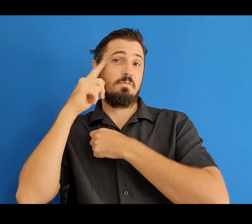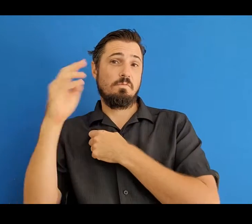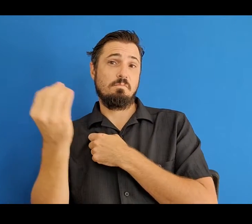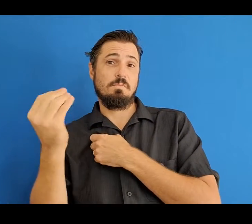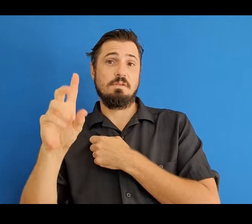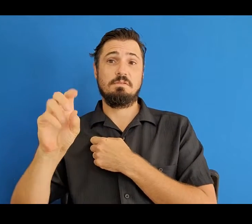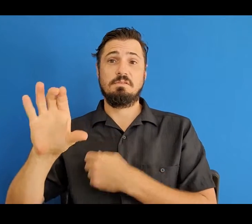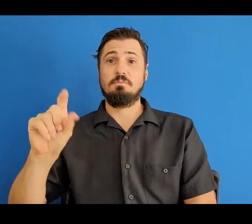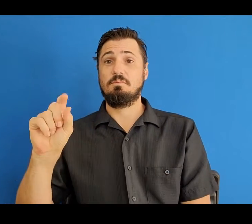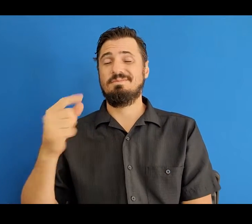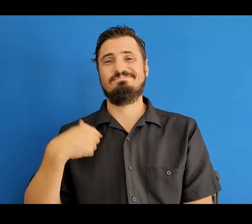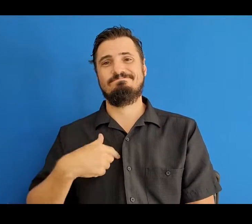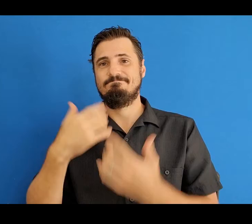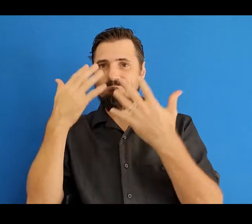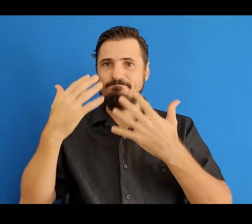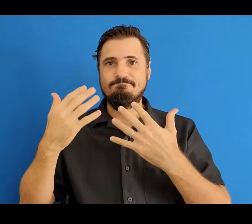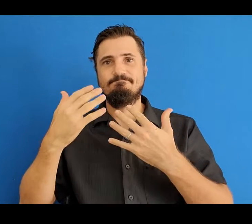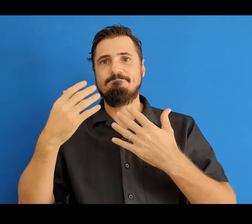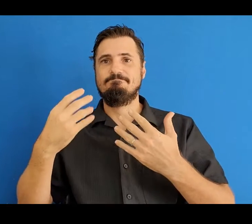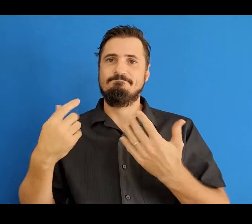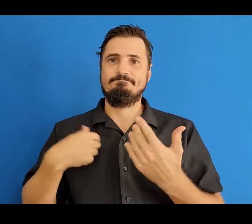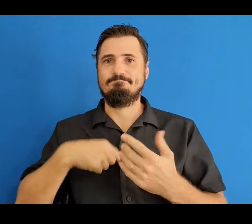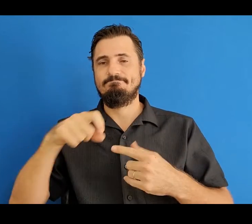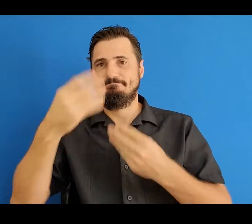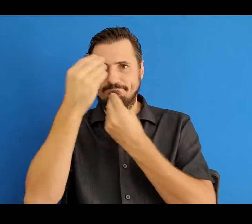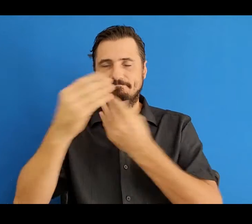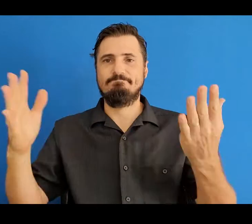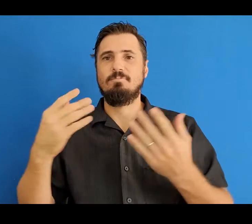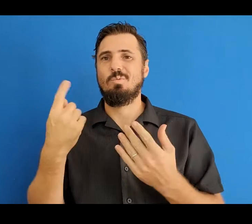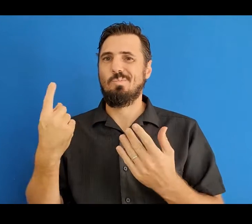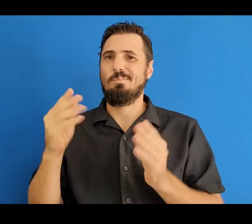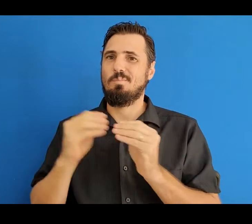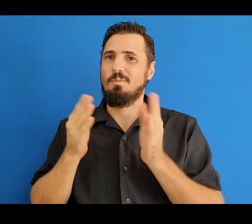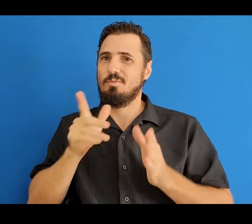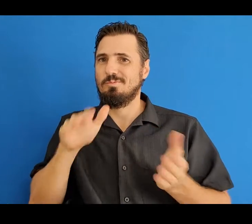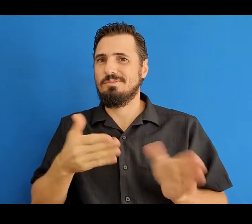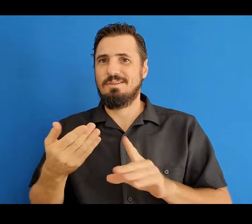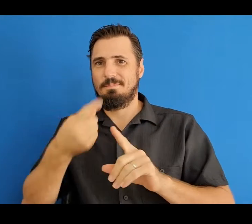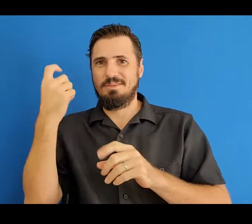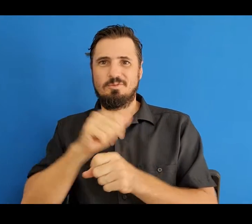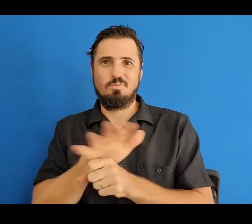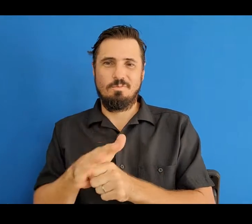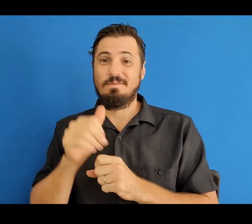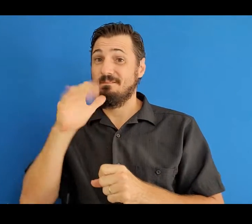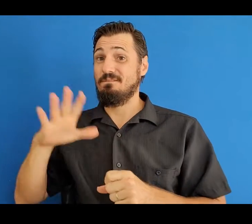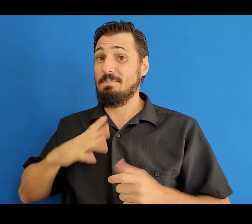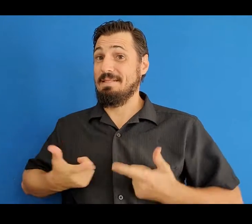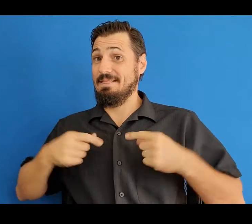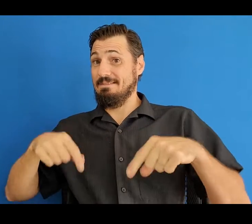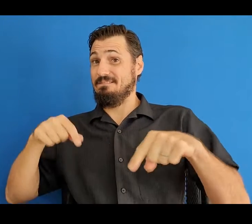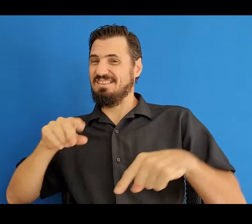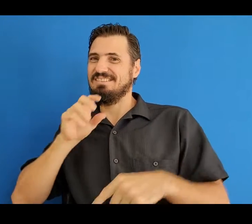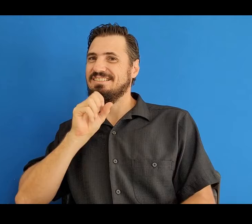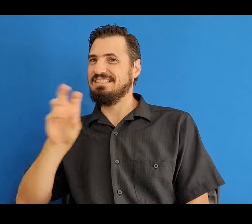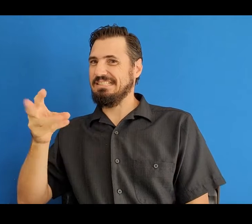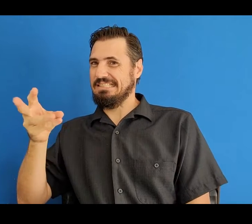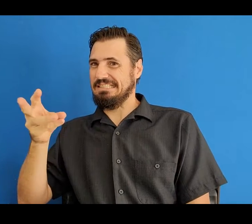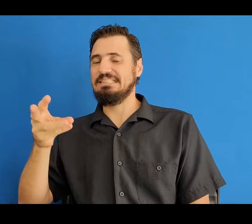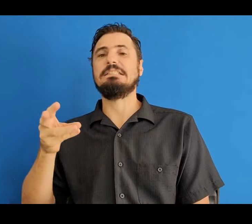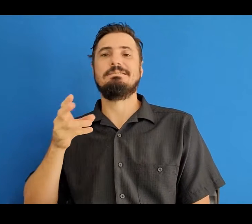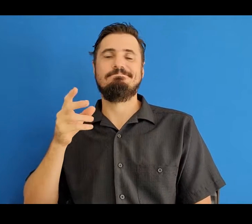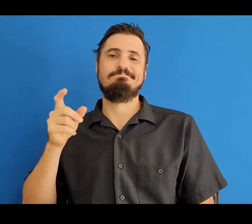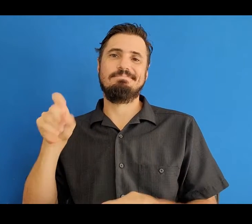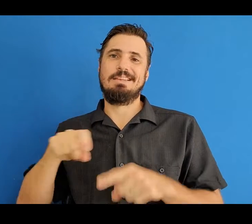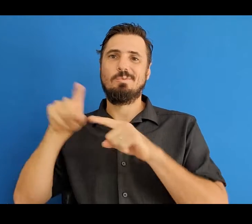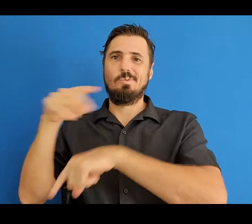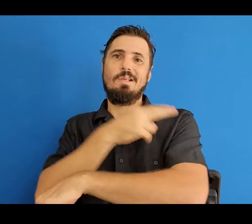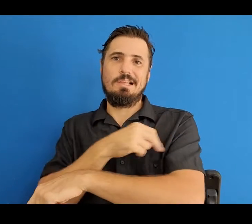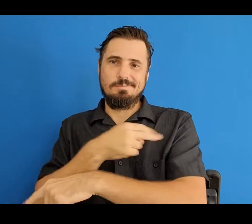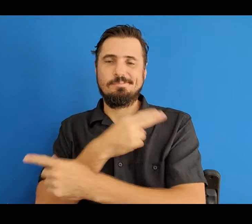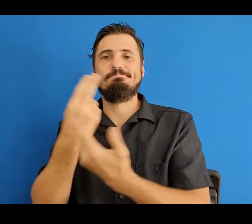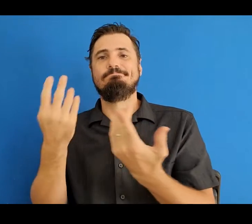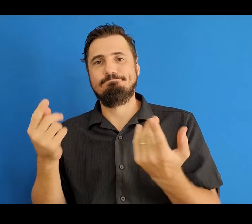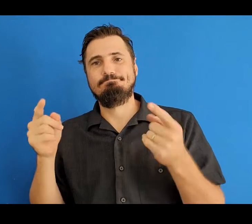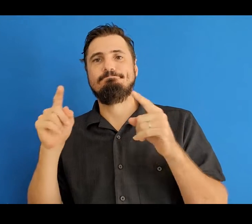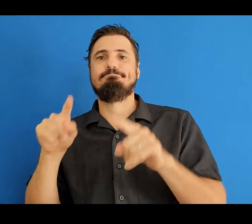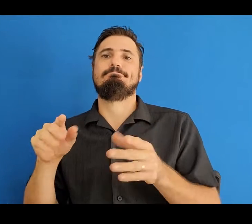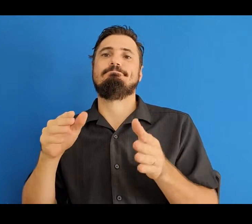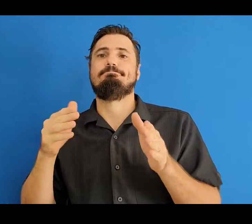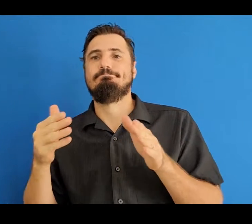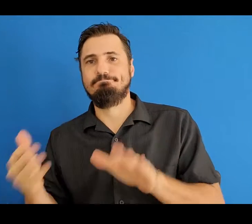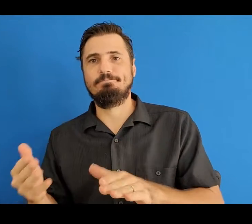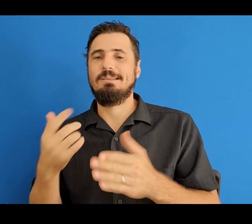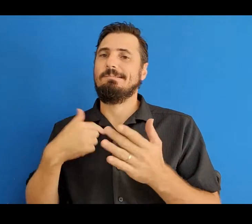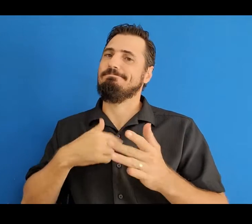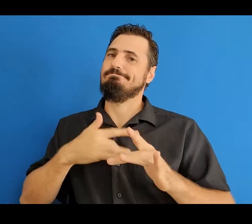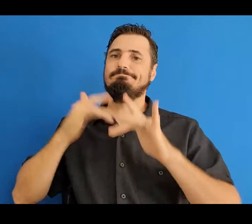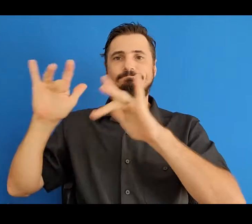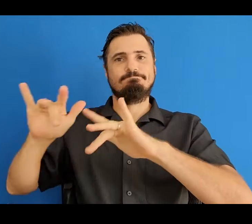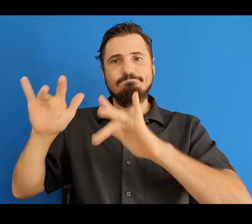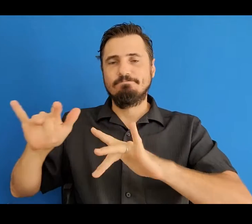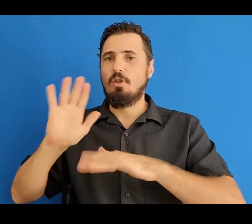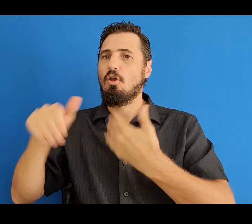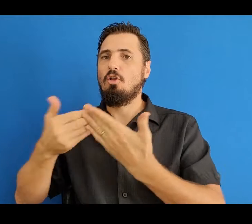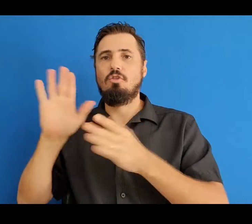We are sad to announce a new fatality from COVID-19 today, a female Kauai resident in her 60s who was hospitalized. We offer our deepest condolences to her ohana and friends. We have had